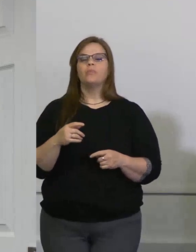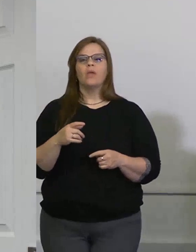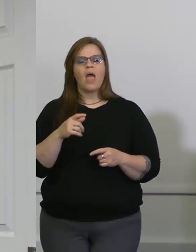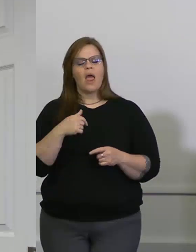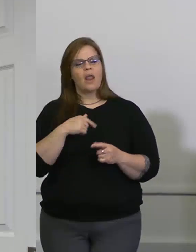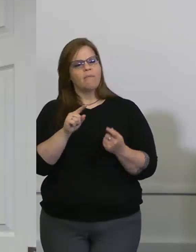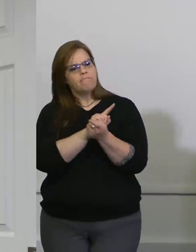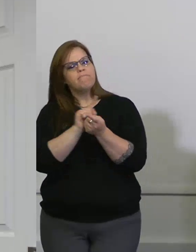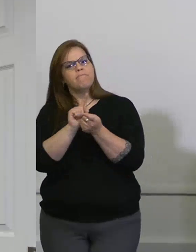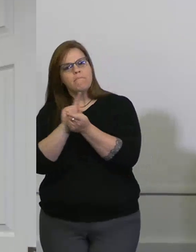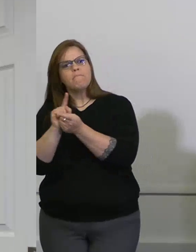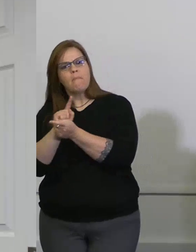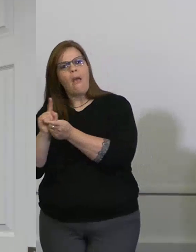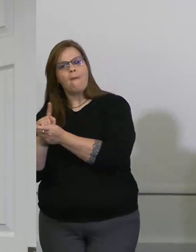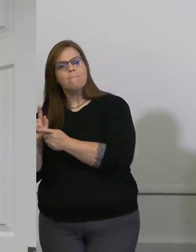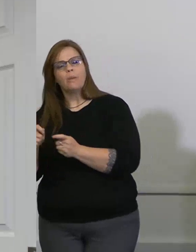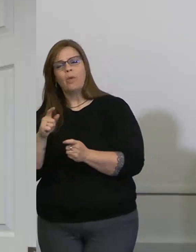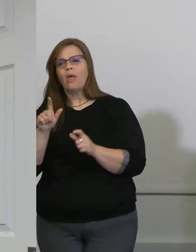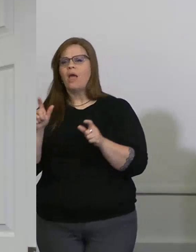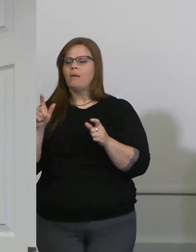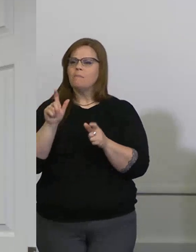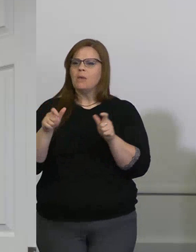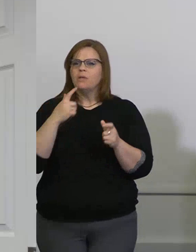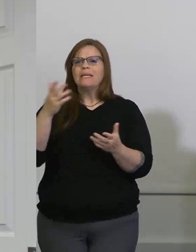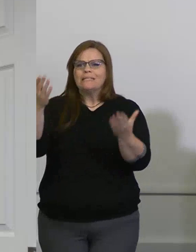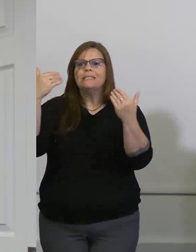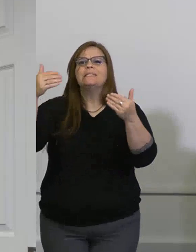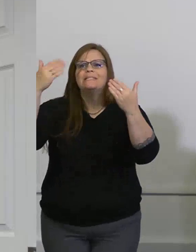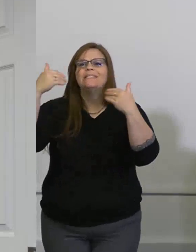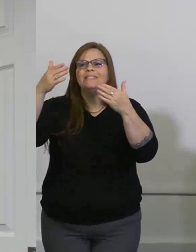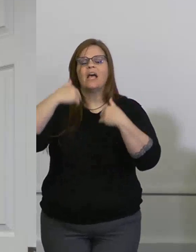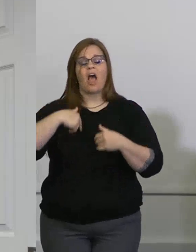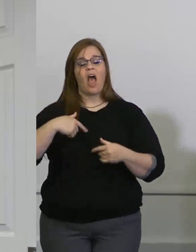And then this position came up that I got the senior director